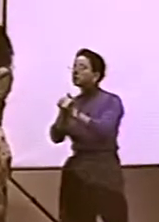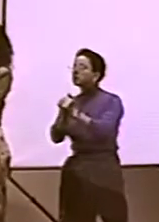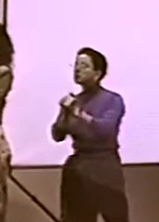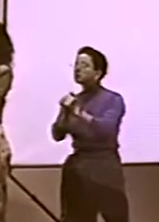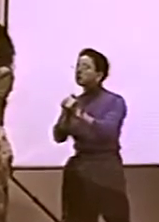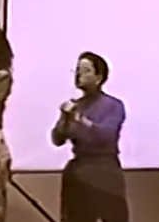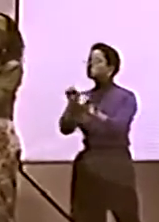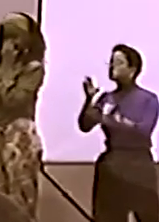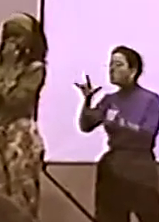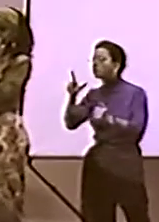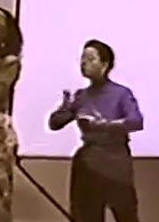OK.